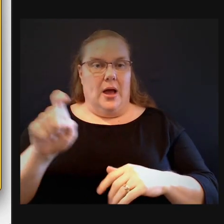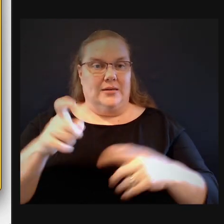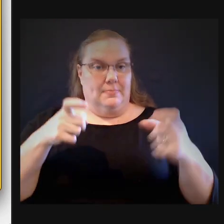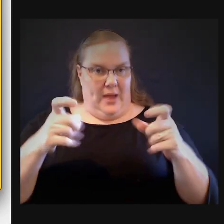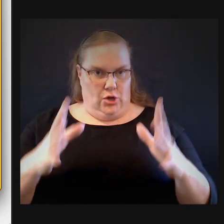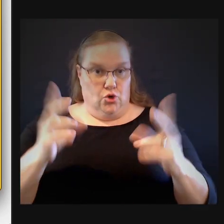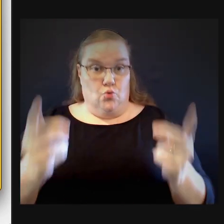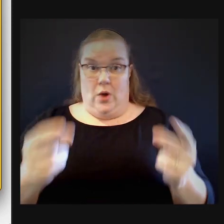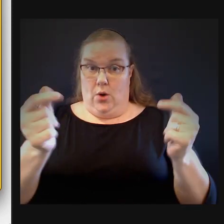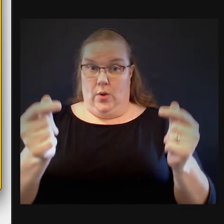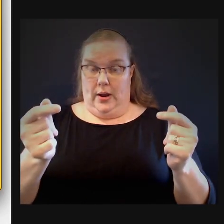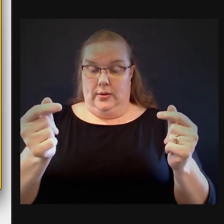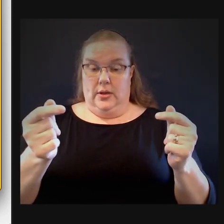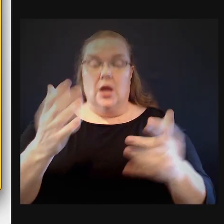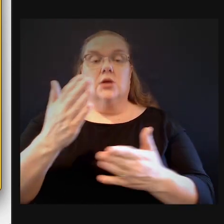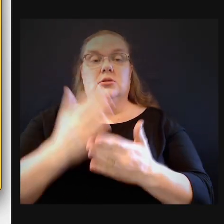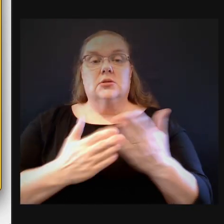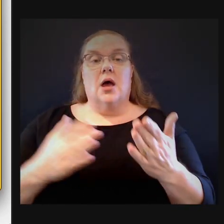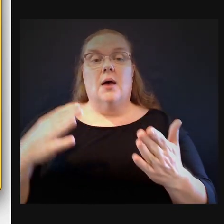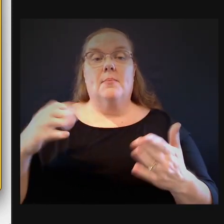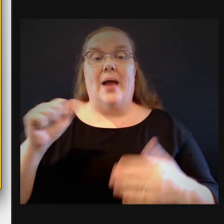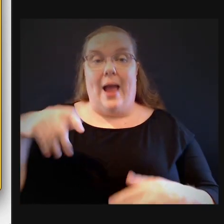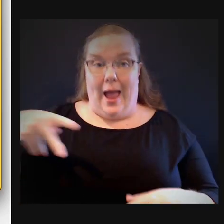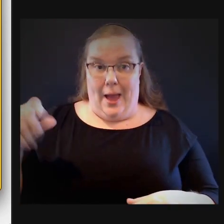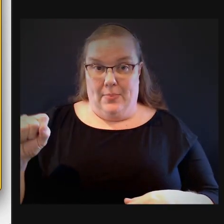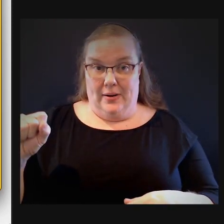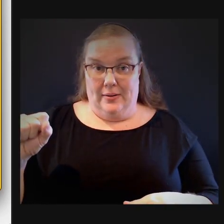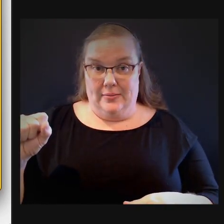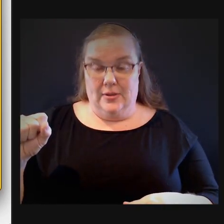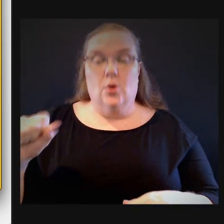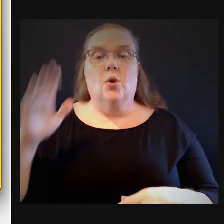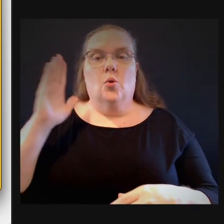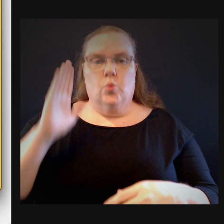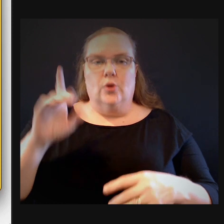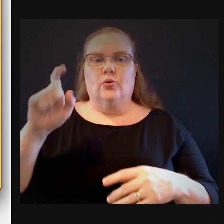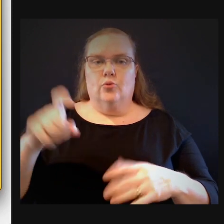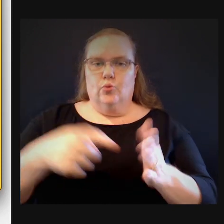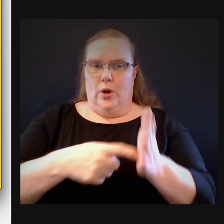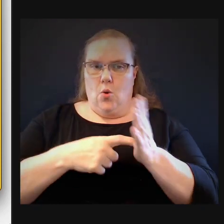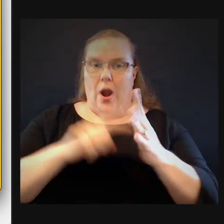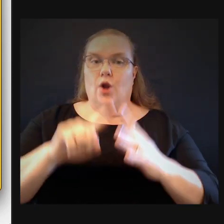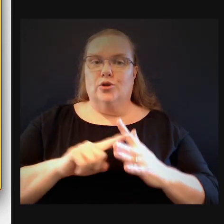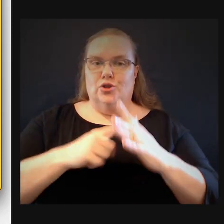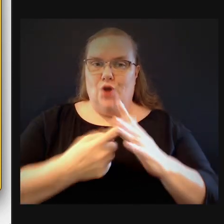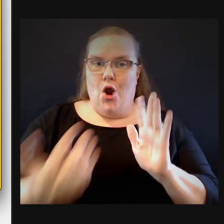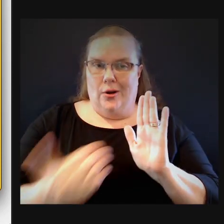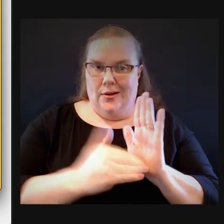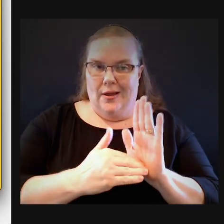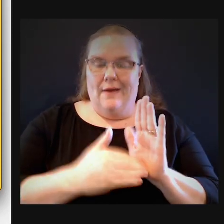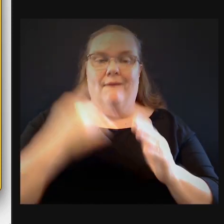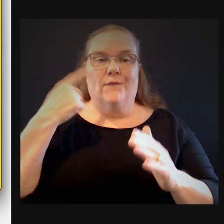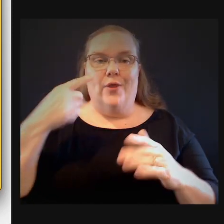That's because some applications require a restart for the high contrast themes to take effect,